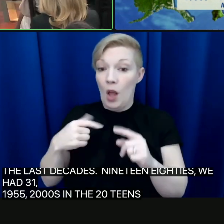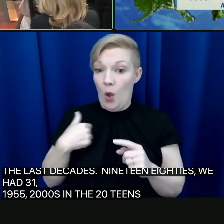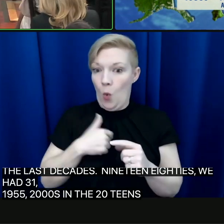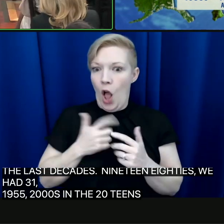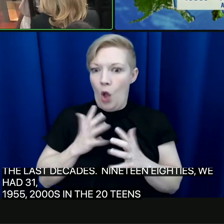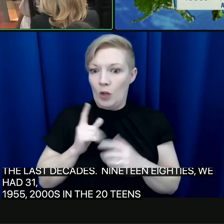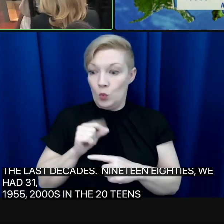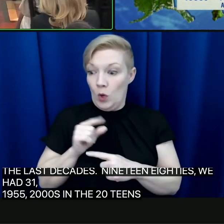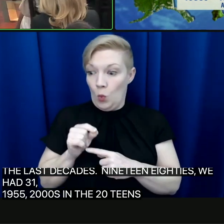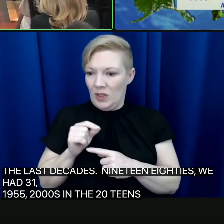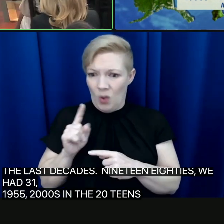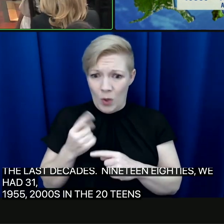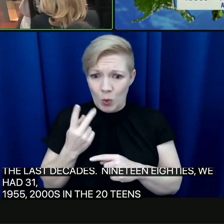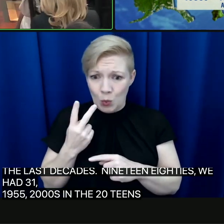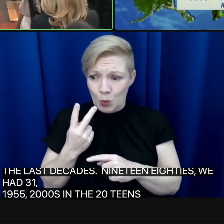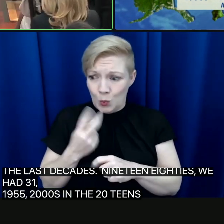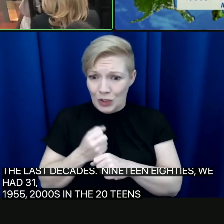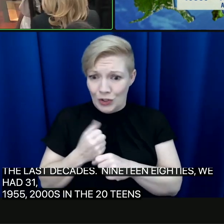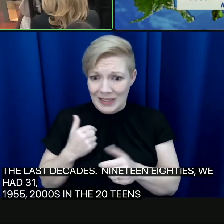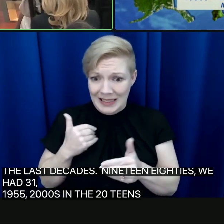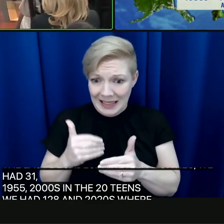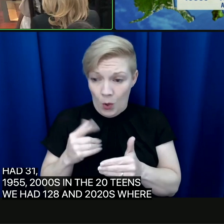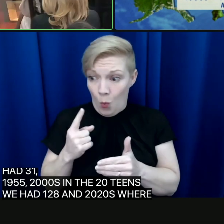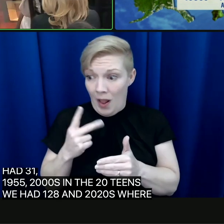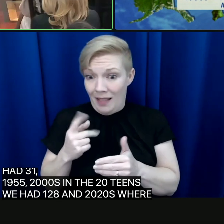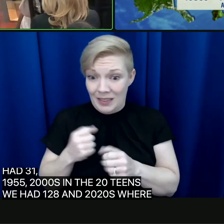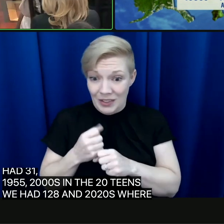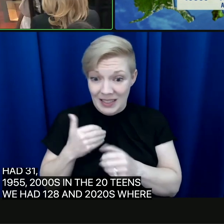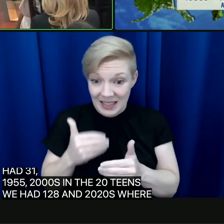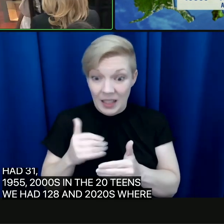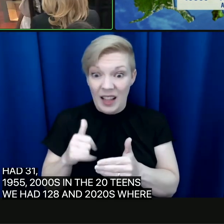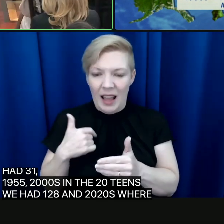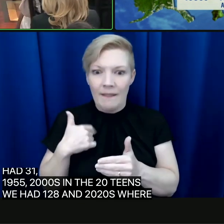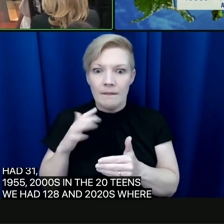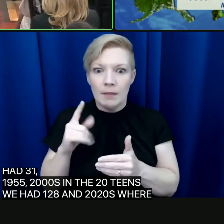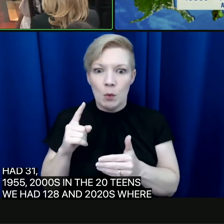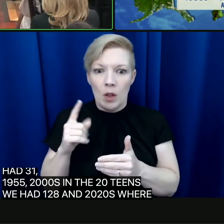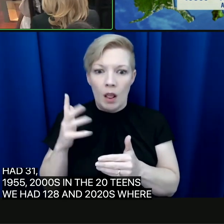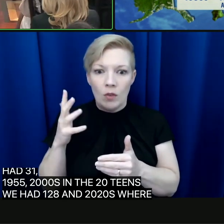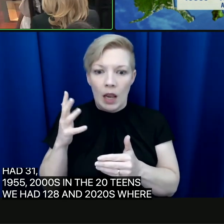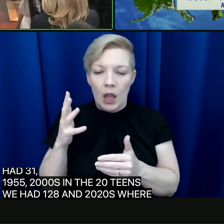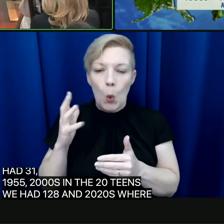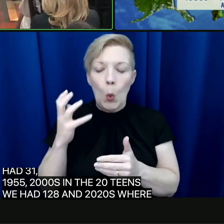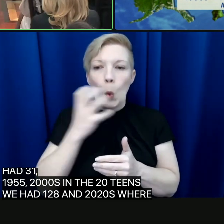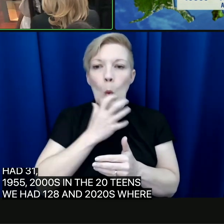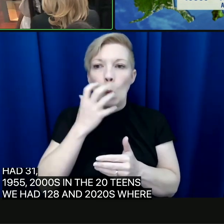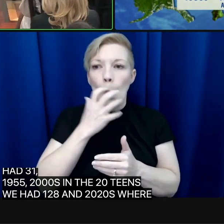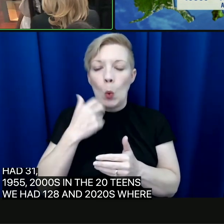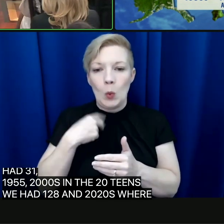So we're seeing more extreme weather, more events. And I think the average person is.